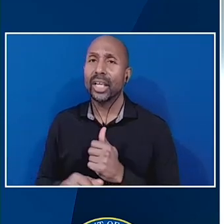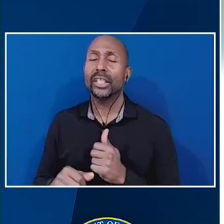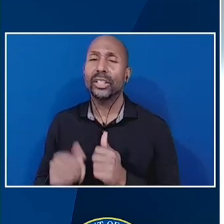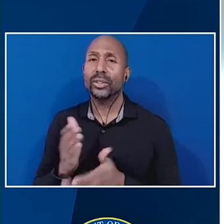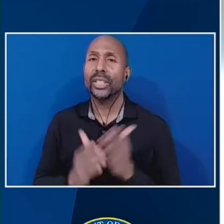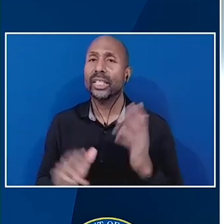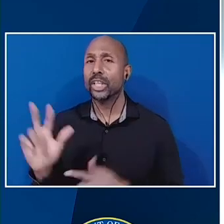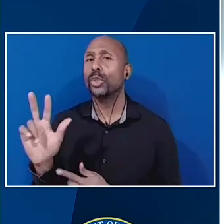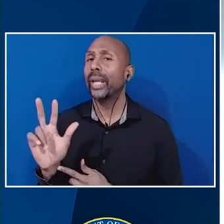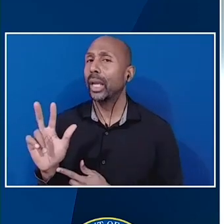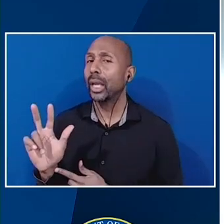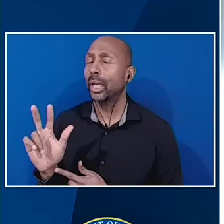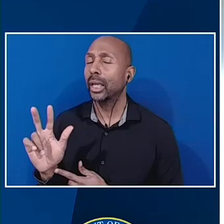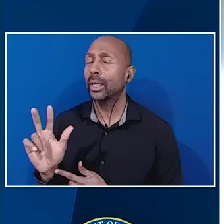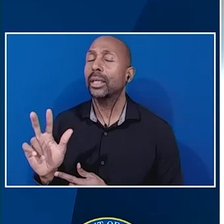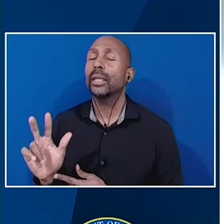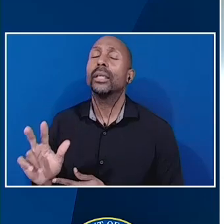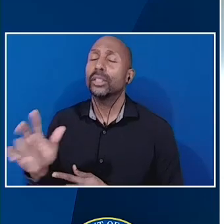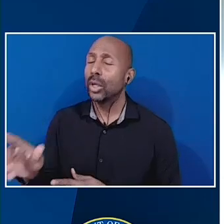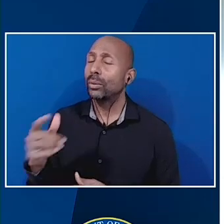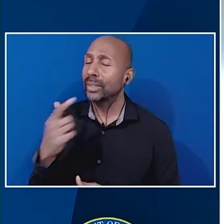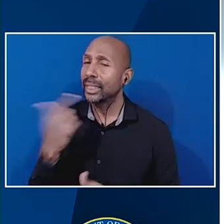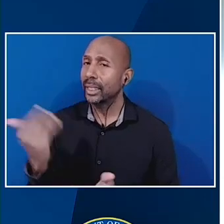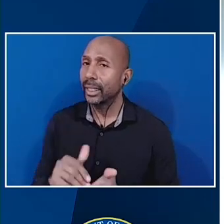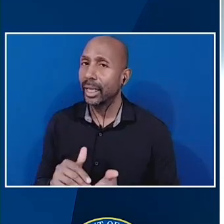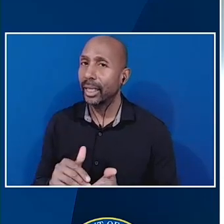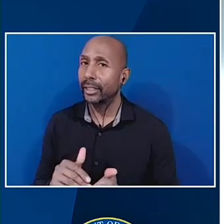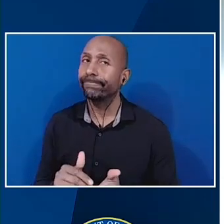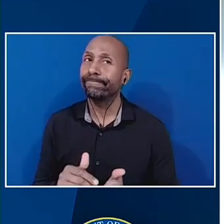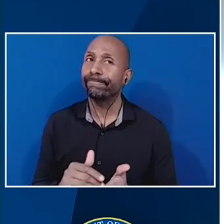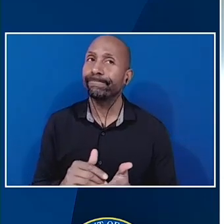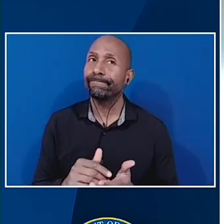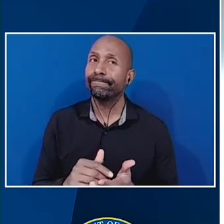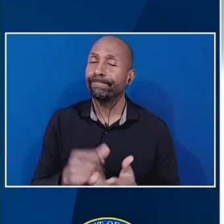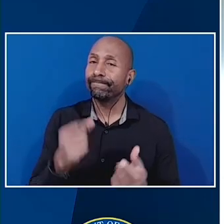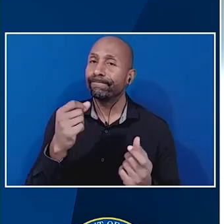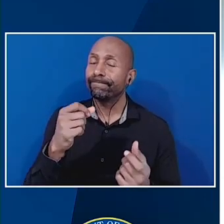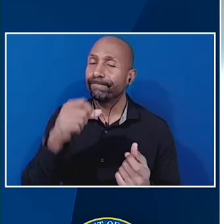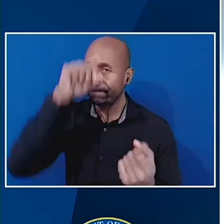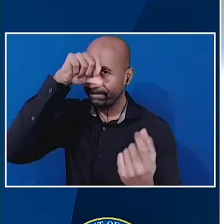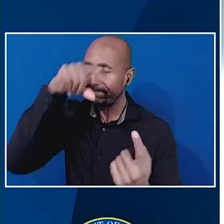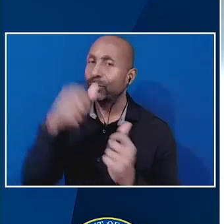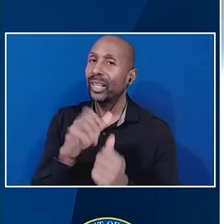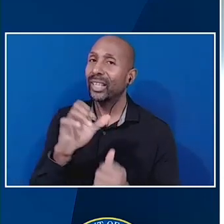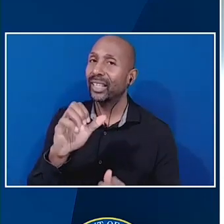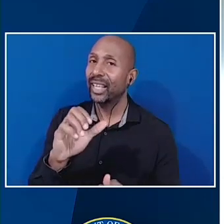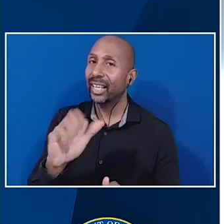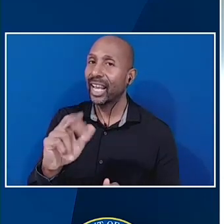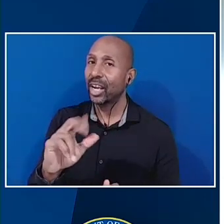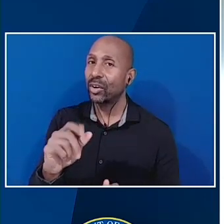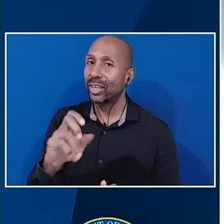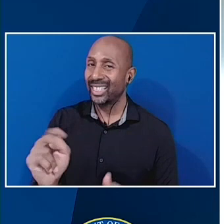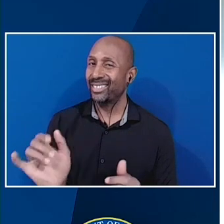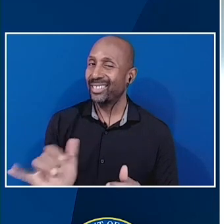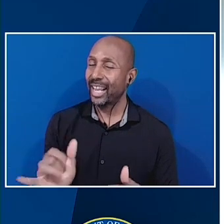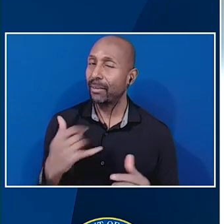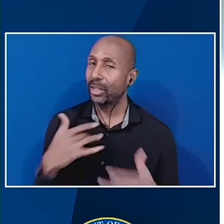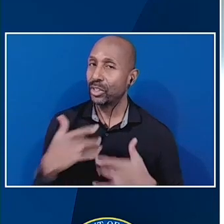reiterate, I also have the same concerns as Carolyn and don't understand the undue hardship and would like to hear examples